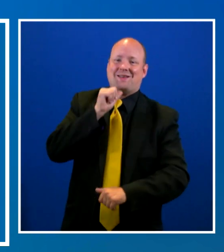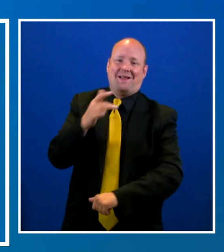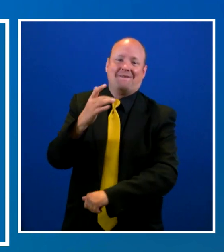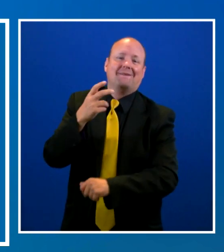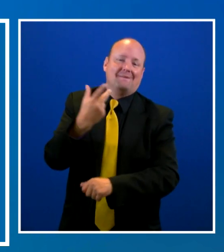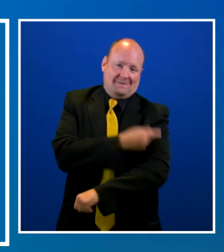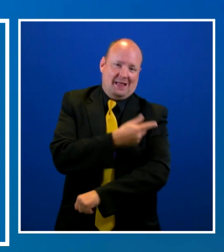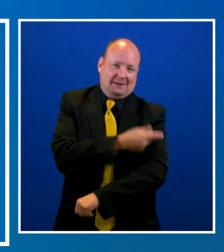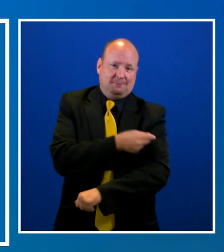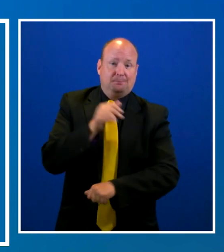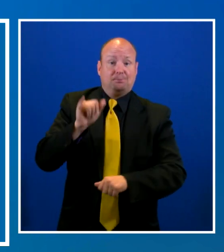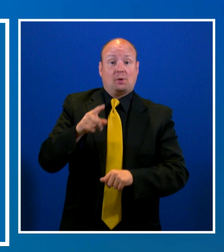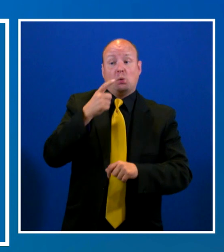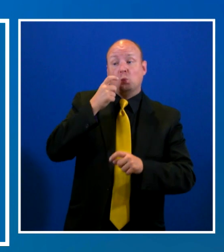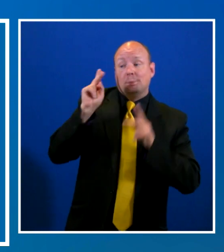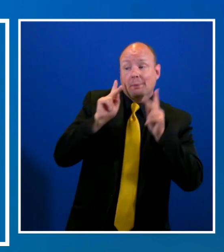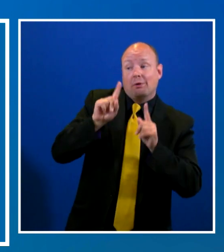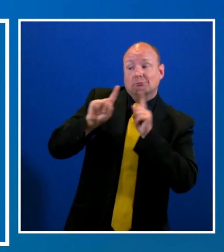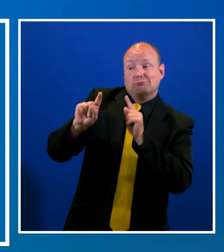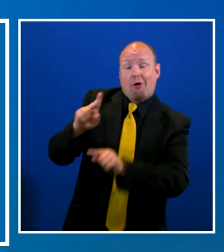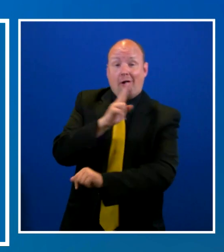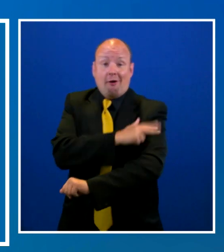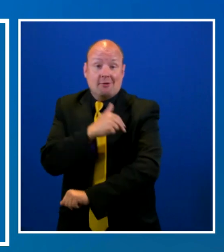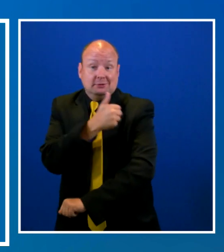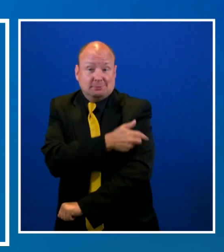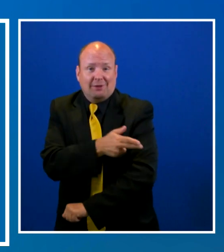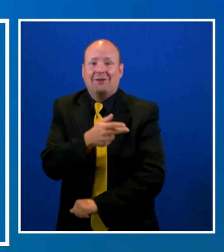through July 24th were not fully vaccinated.